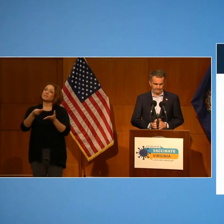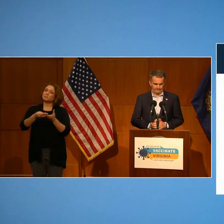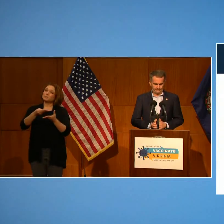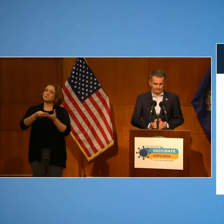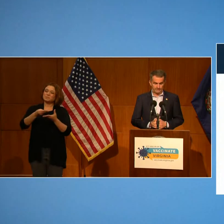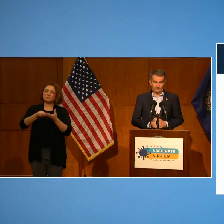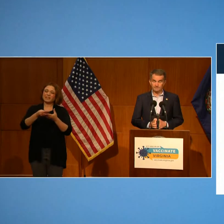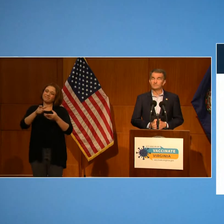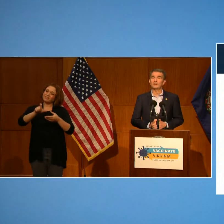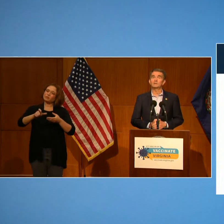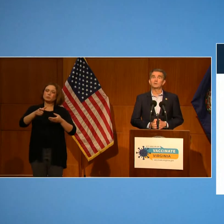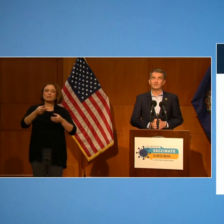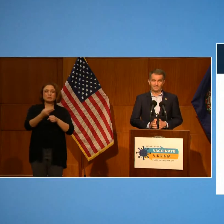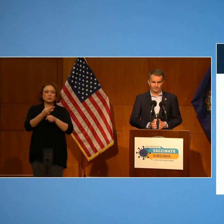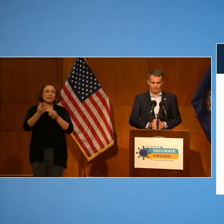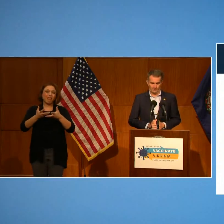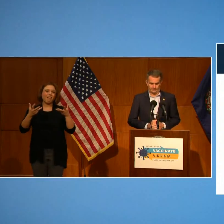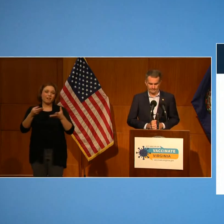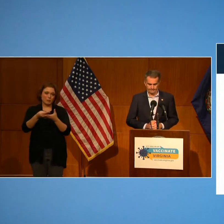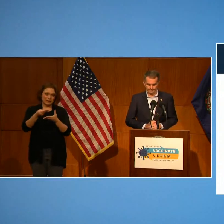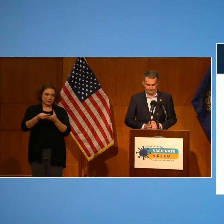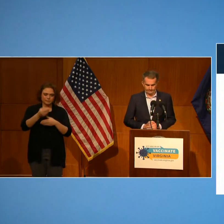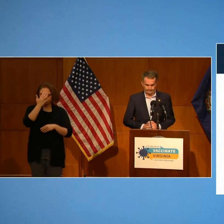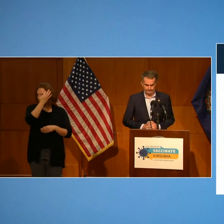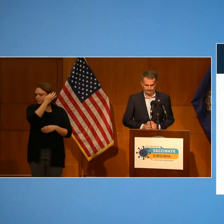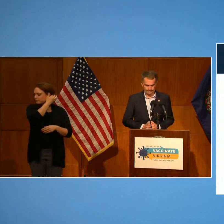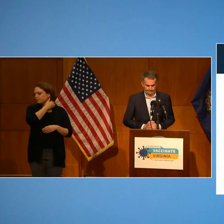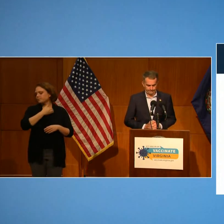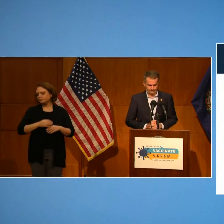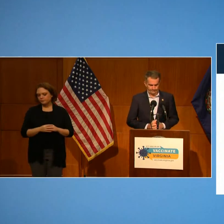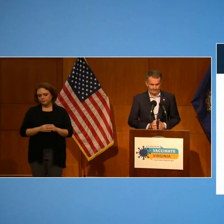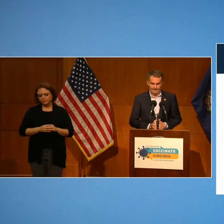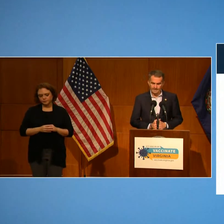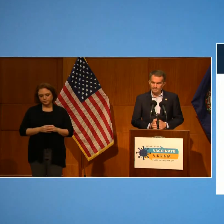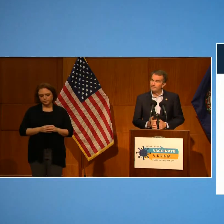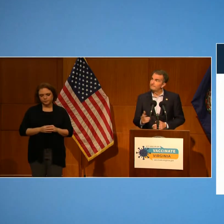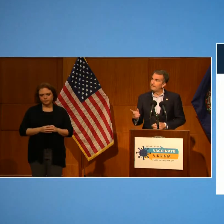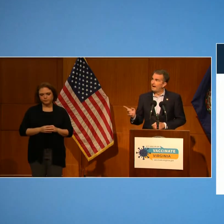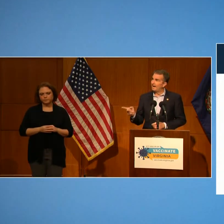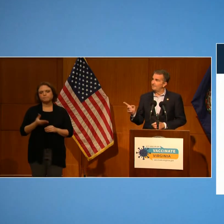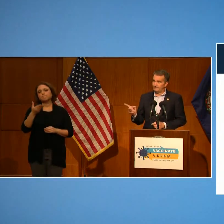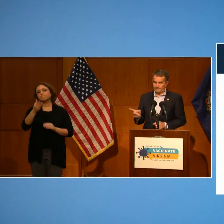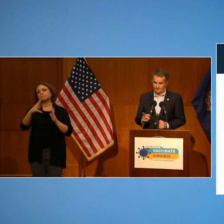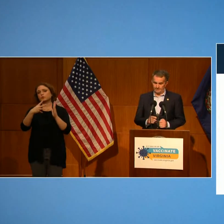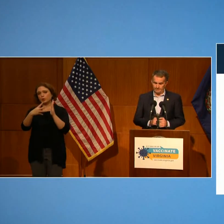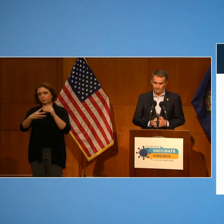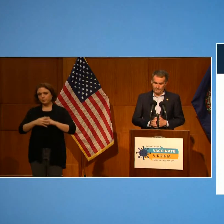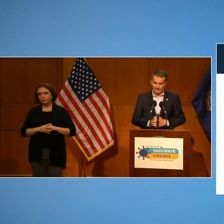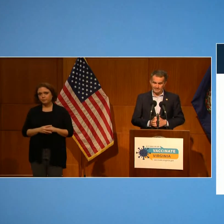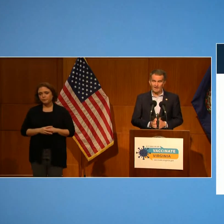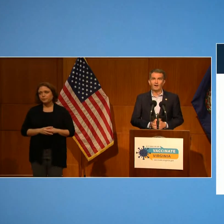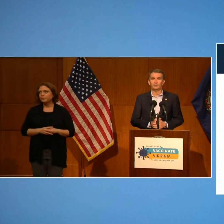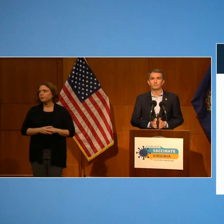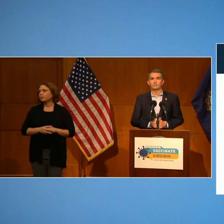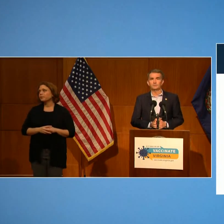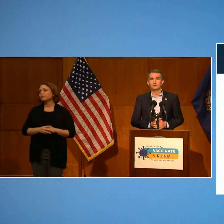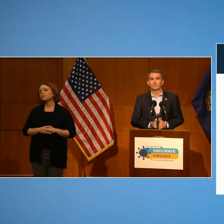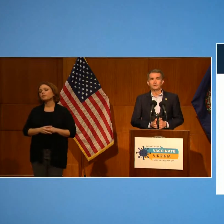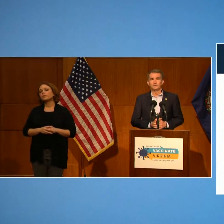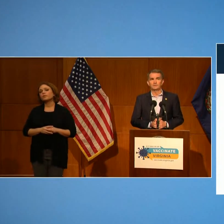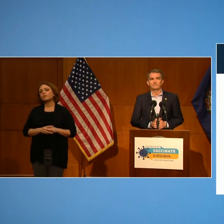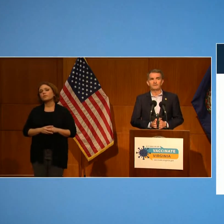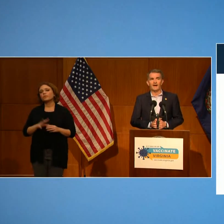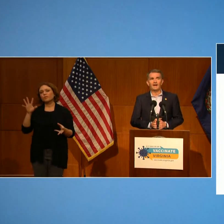LOT. OF MONEY. SO LET'S TAKE A